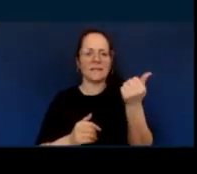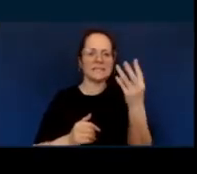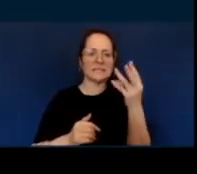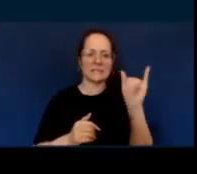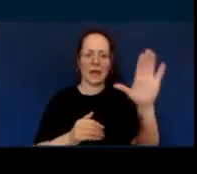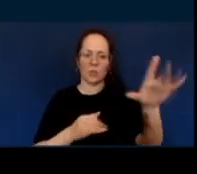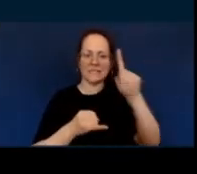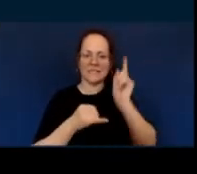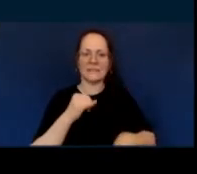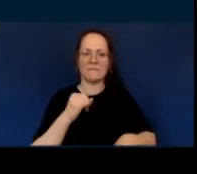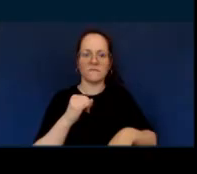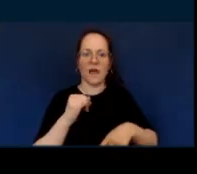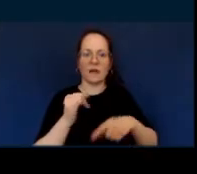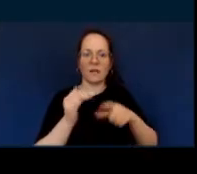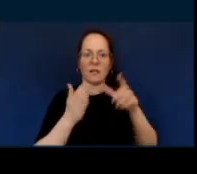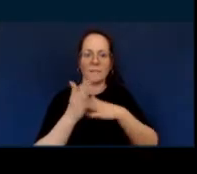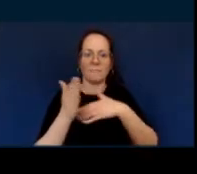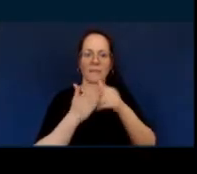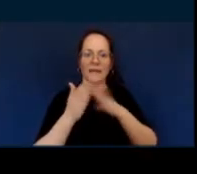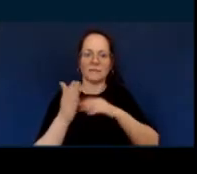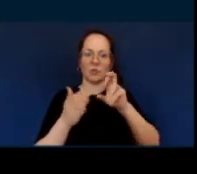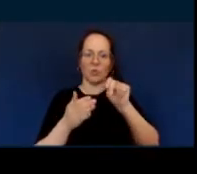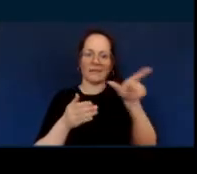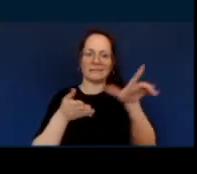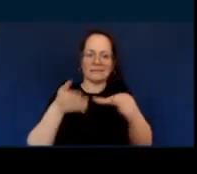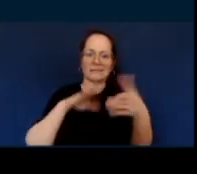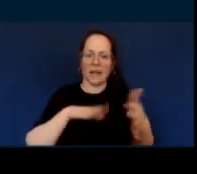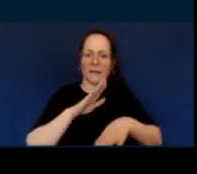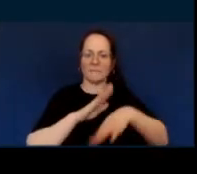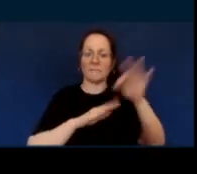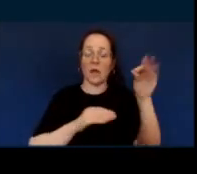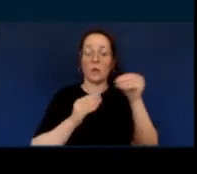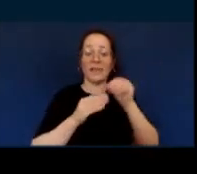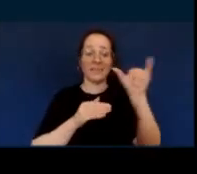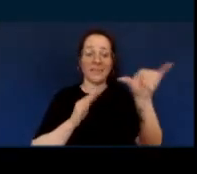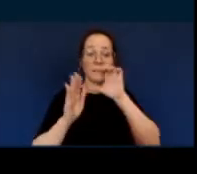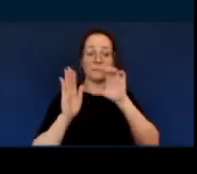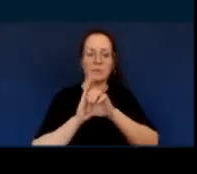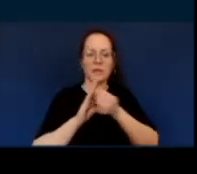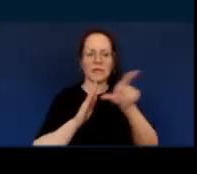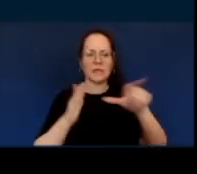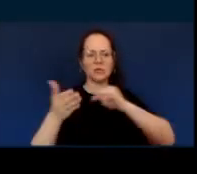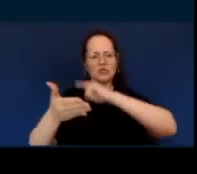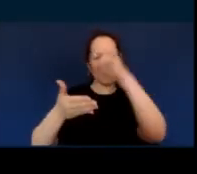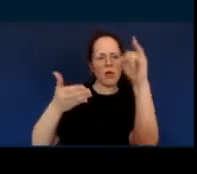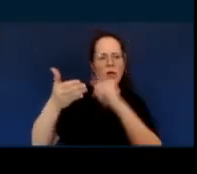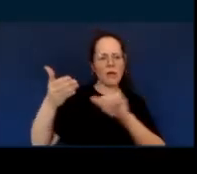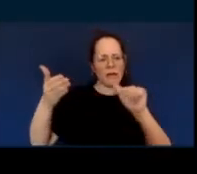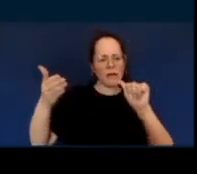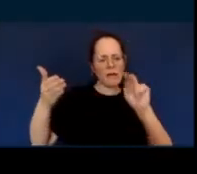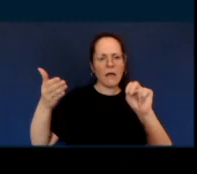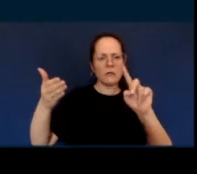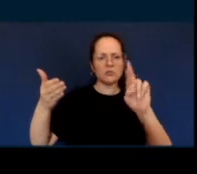IT WAS WITH HIM WHEN HE DIED. IN IT LEONARDO CREATES A TRAIL OF ST. JOHN THAT'S INTERMEDIARY